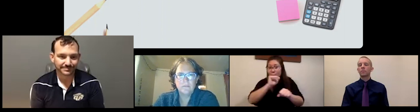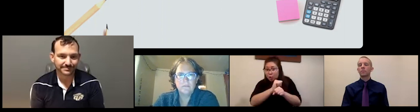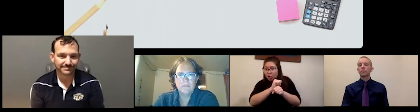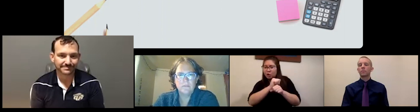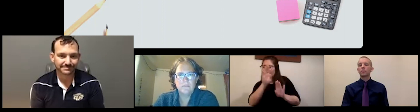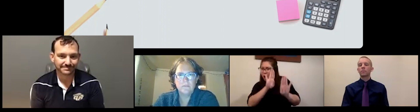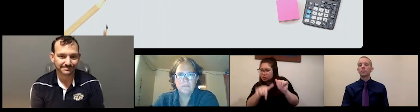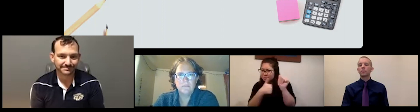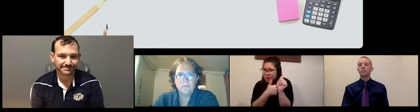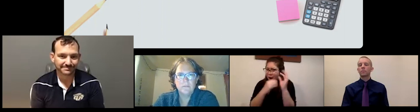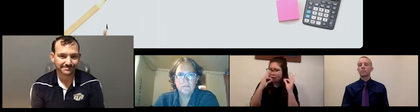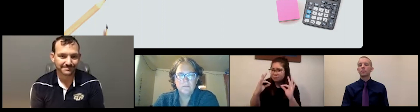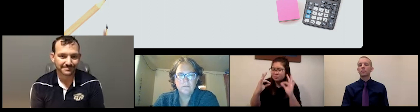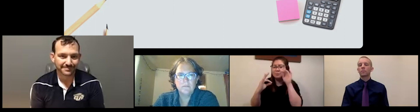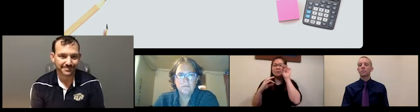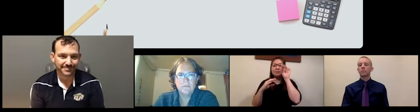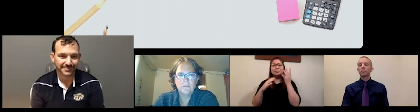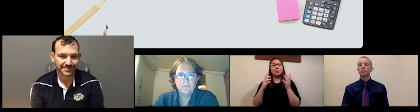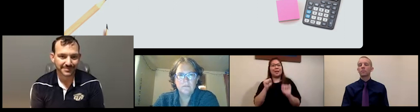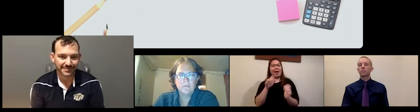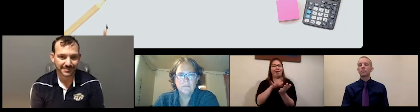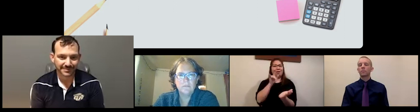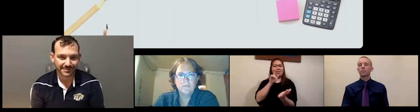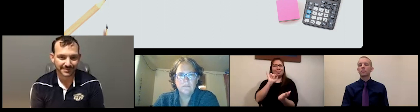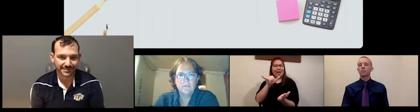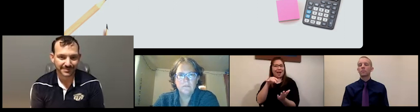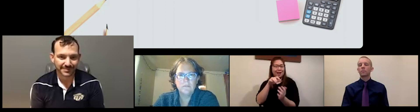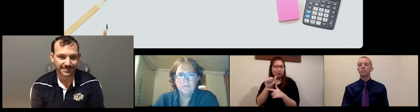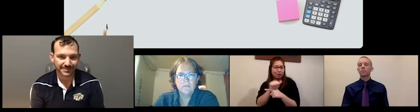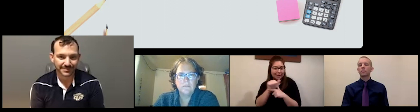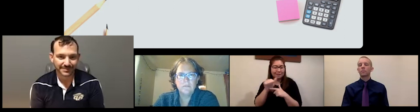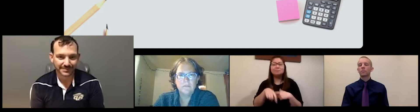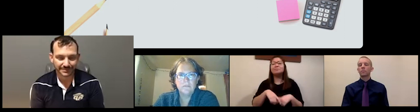and if the biology behind it is effective. So you can take advantage of that training.